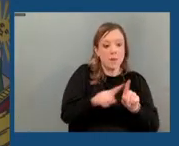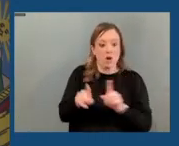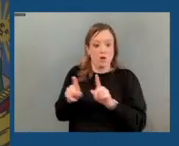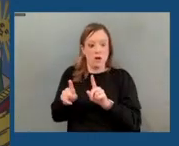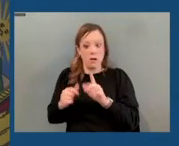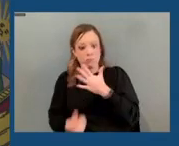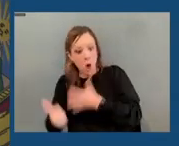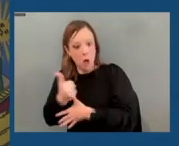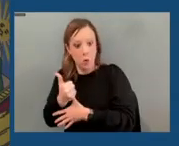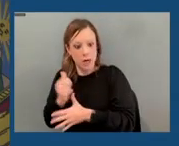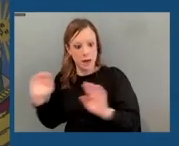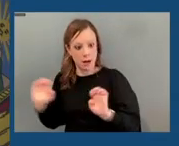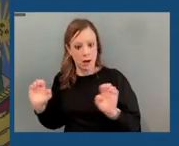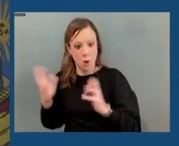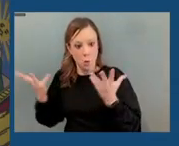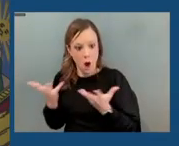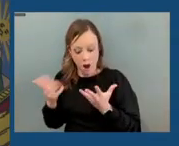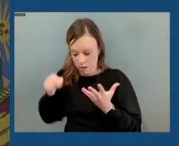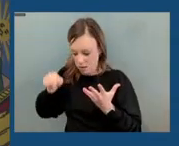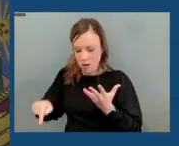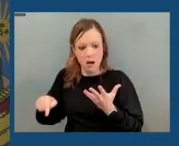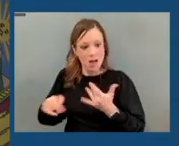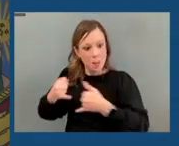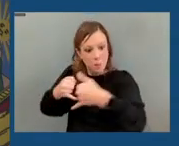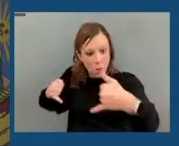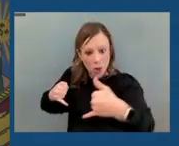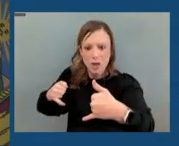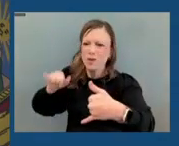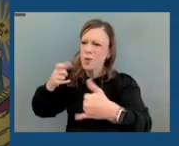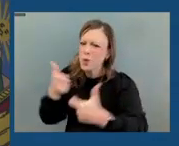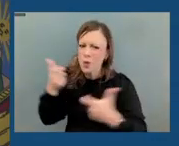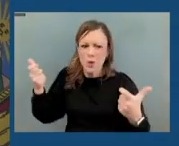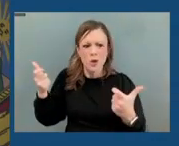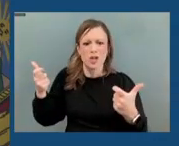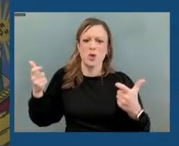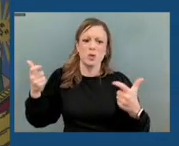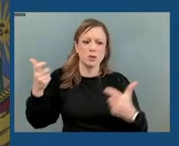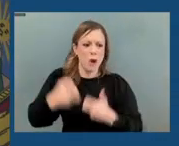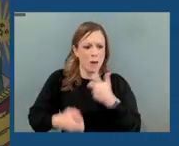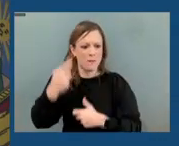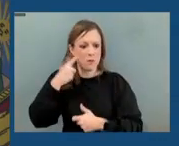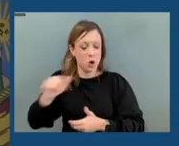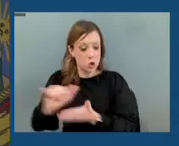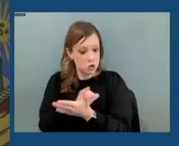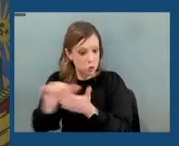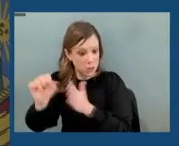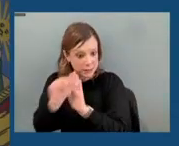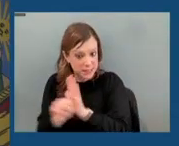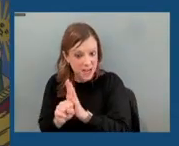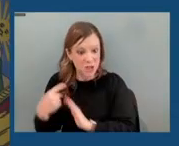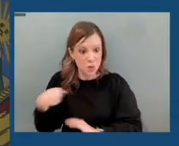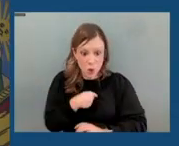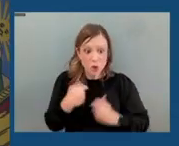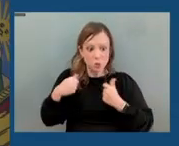can be a game changer for the state of New York and the city of New York because we're trying to deal with this, this unprecedented crush of humanity,